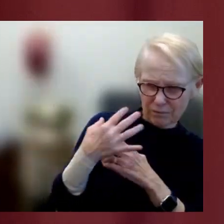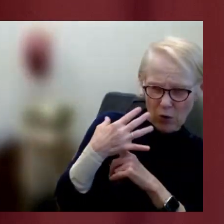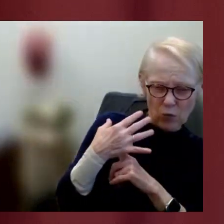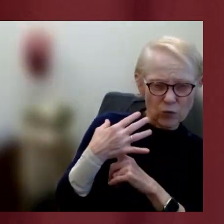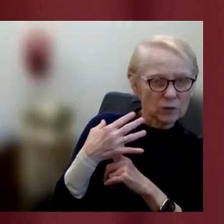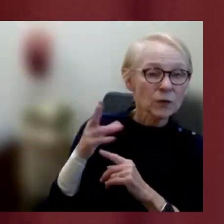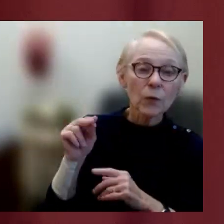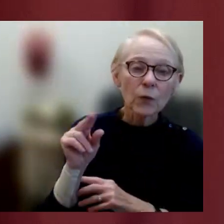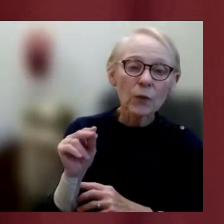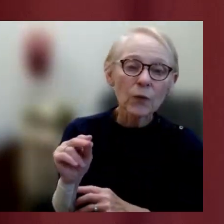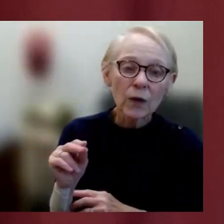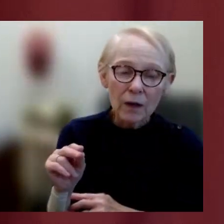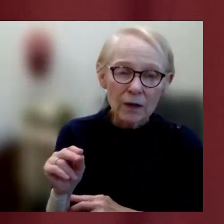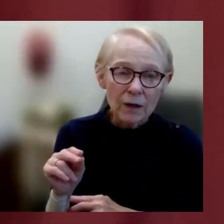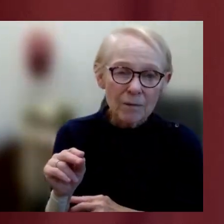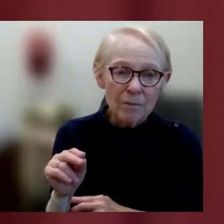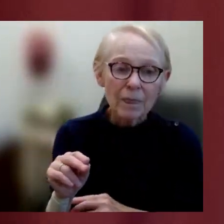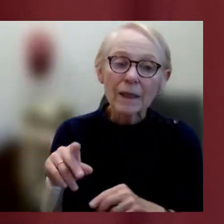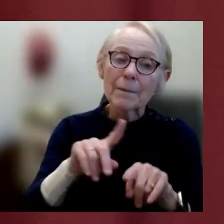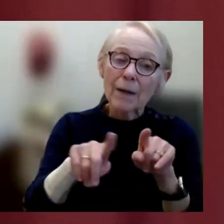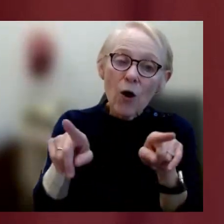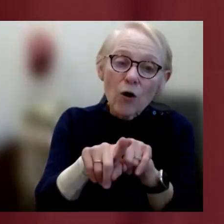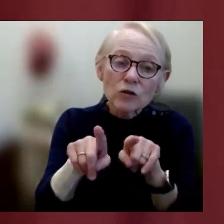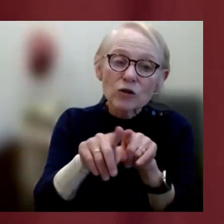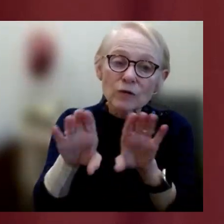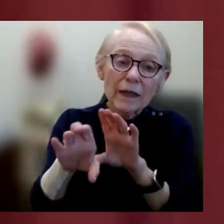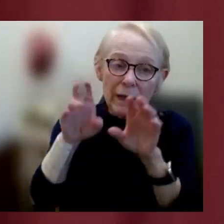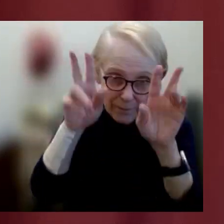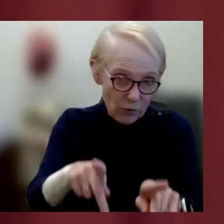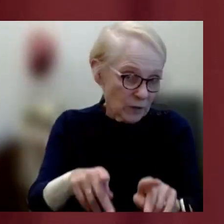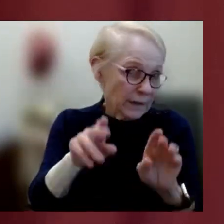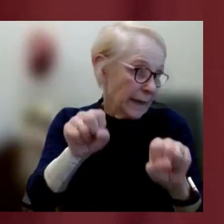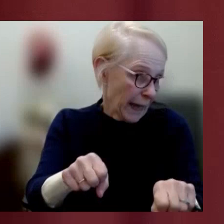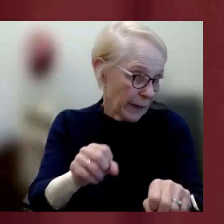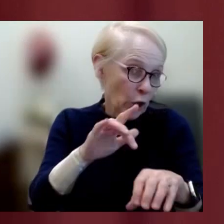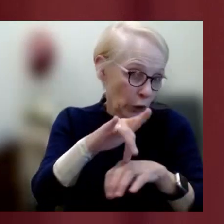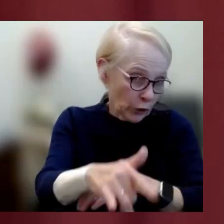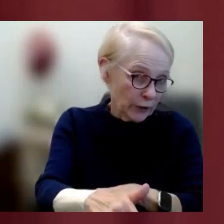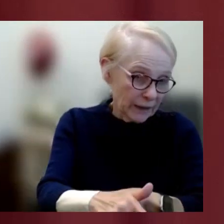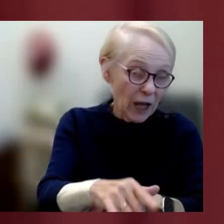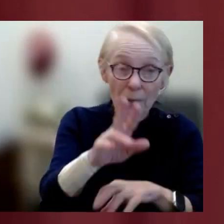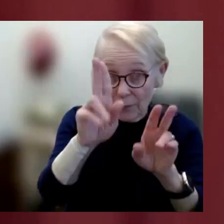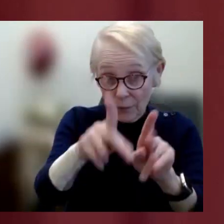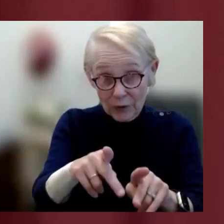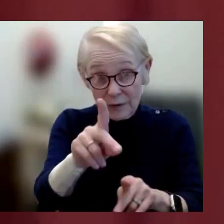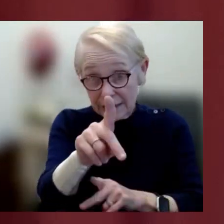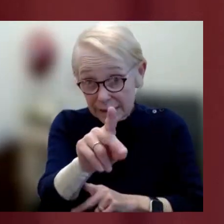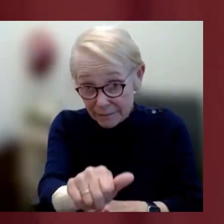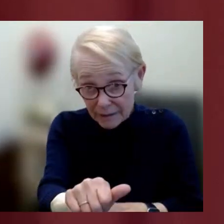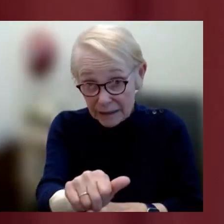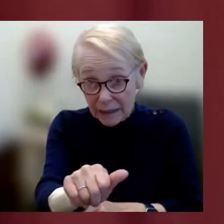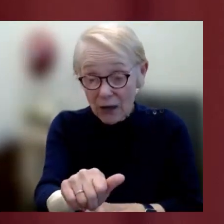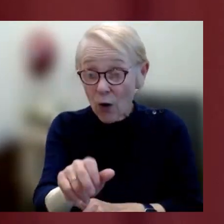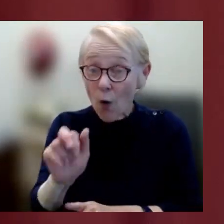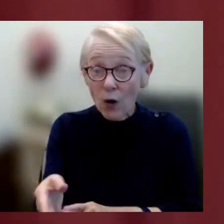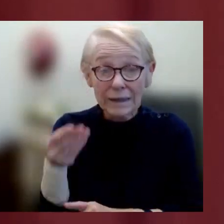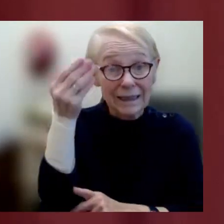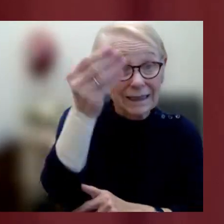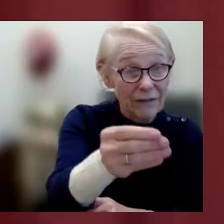one reason or another but you can also do that in person and again someone who has a disability you know someone else can deliver their ballot for them and they can request assistance